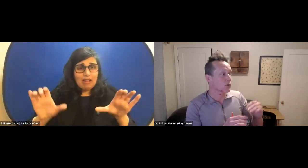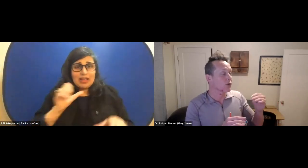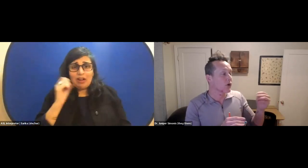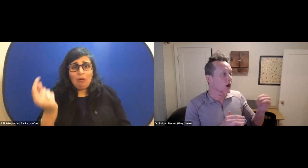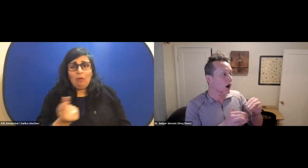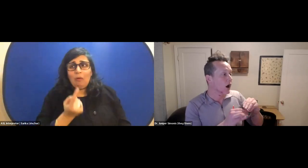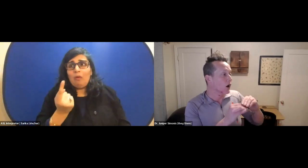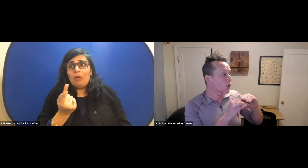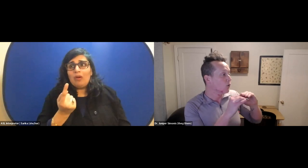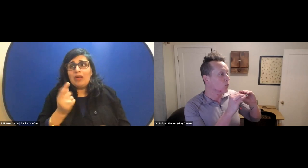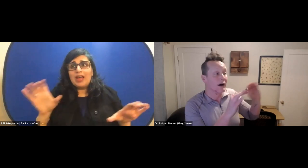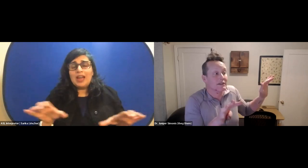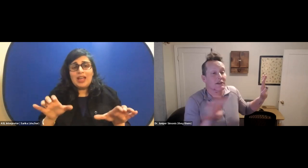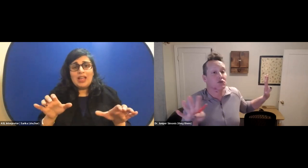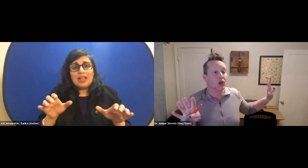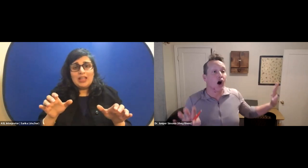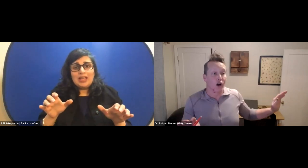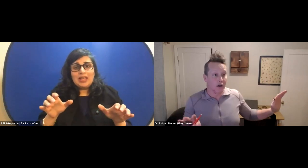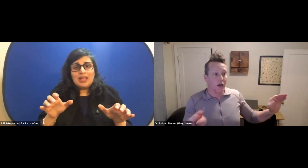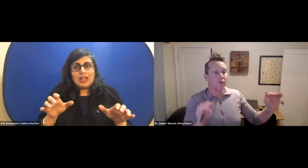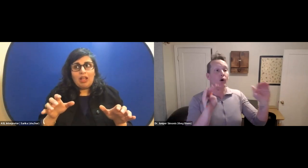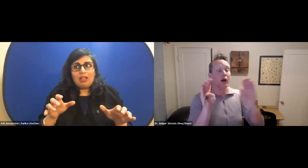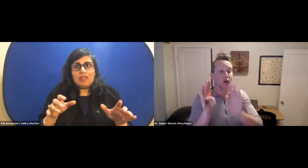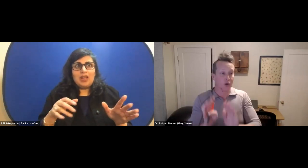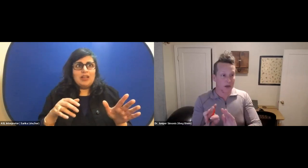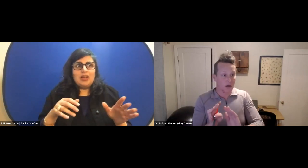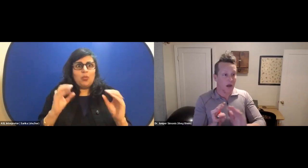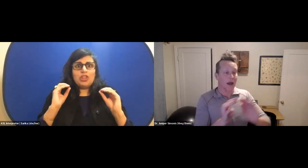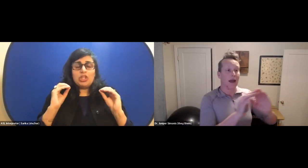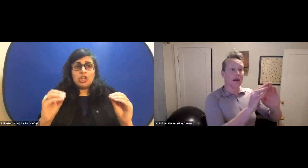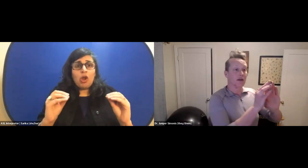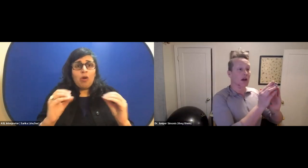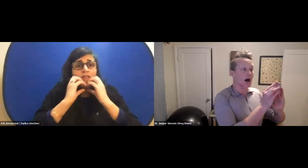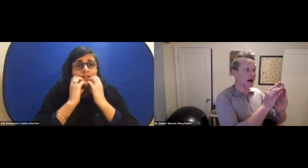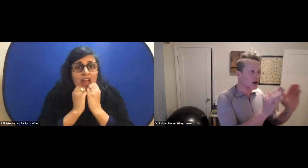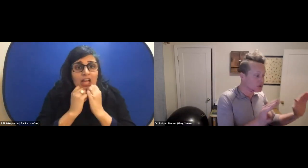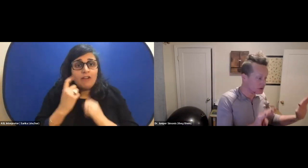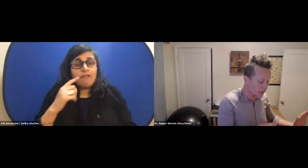training courses. It's been shown through their actions that